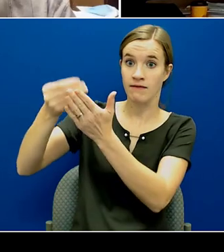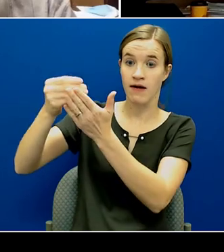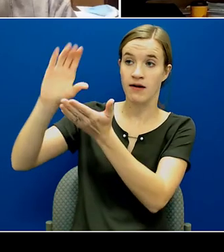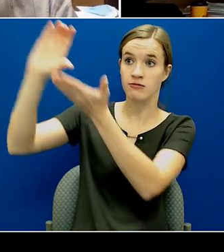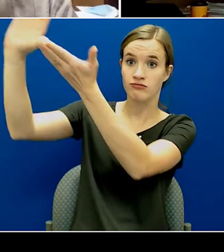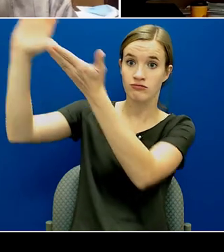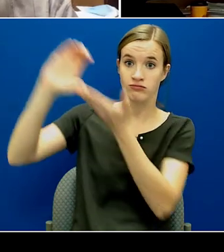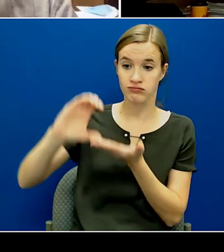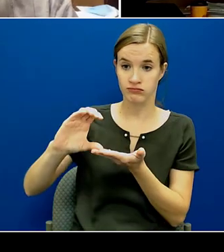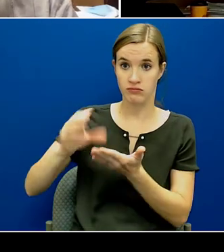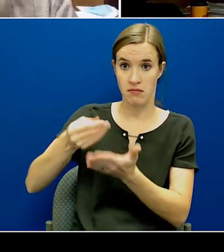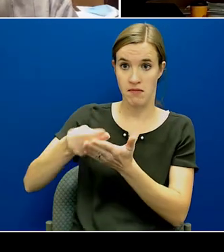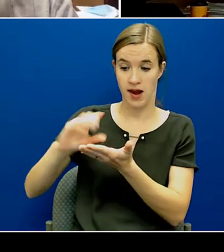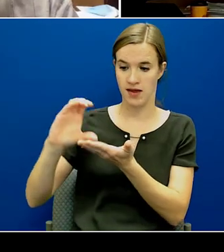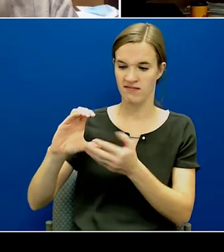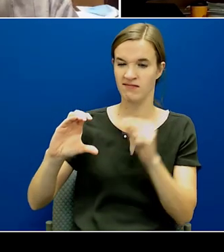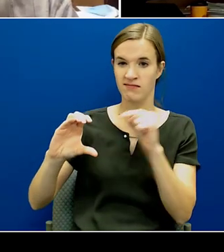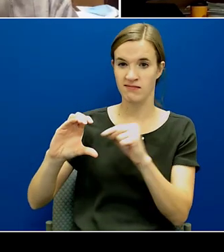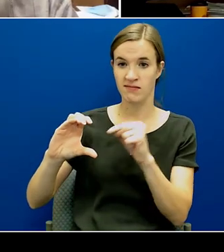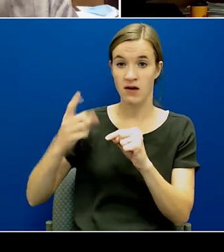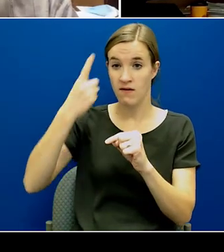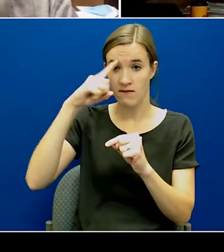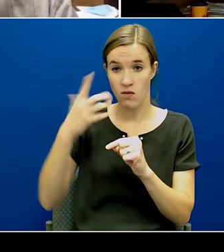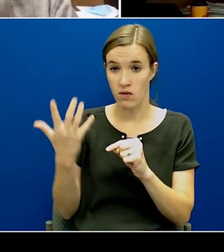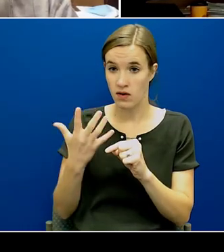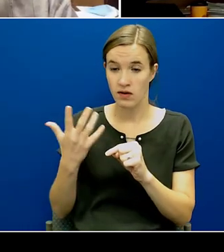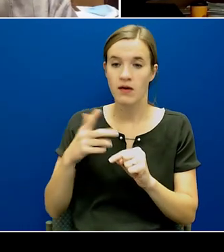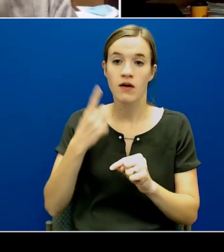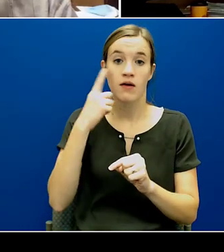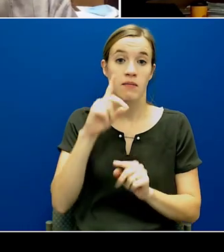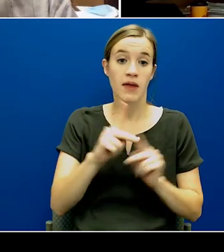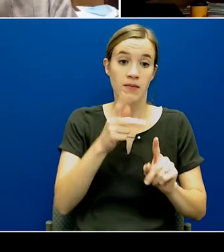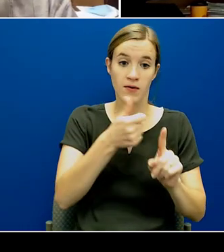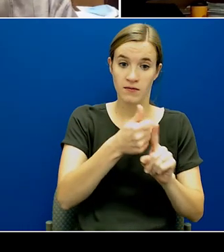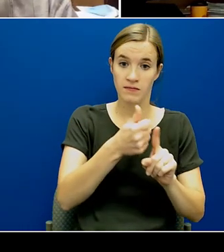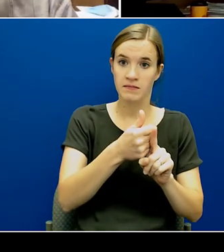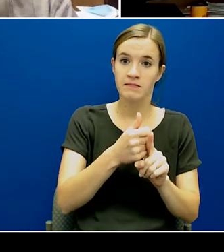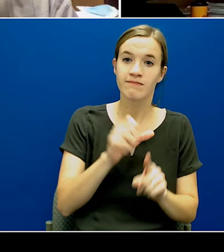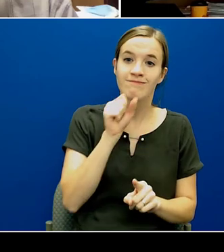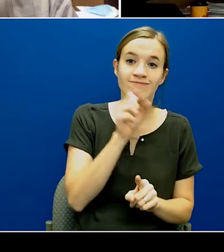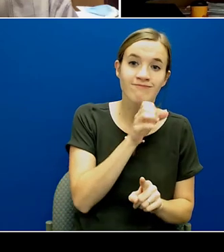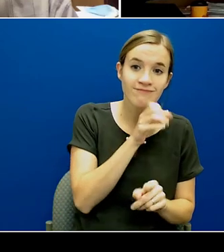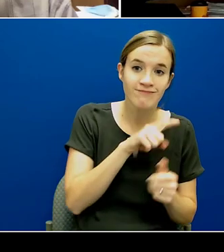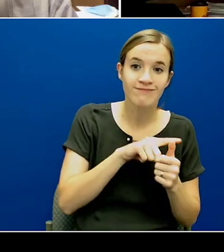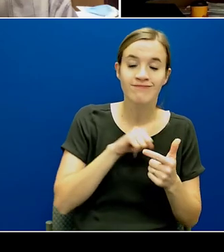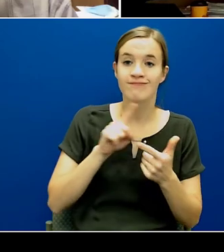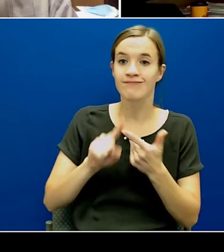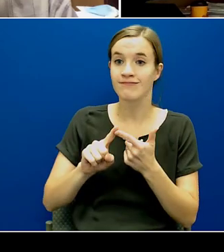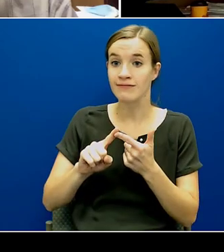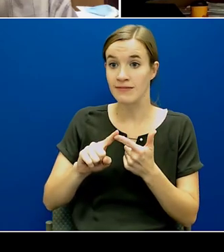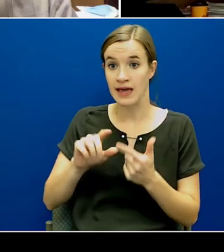to provide public transportation- use on